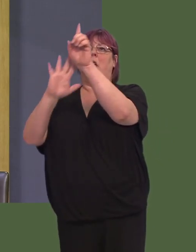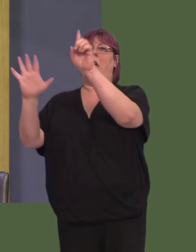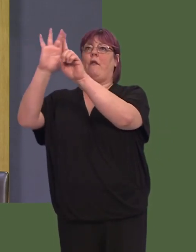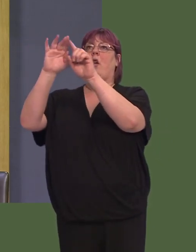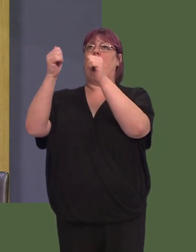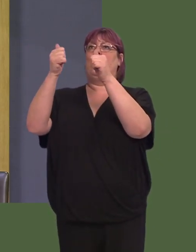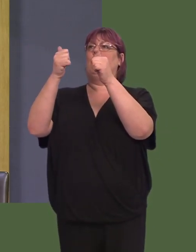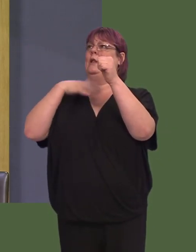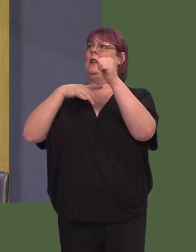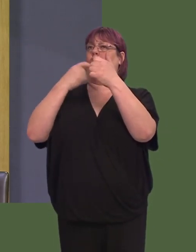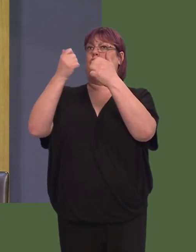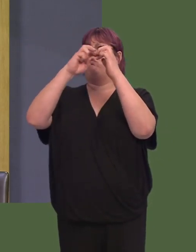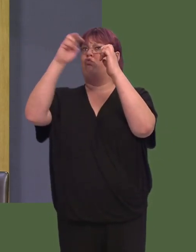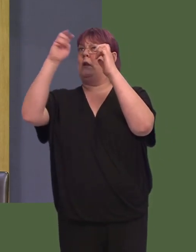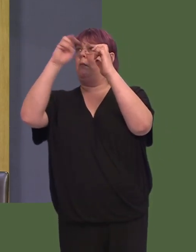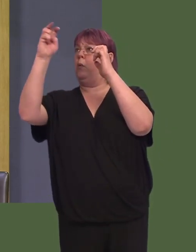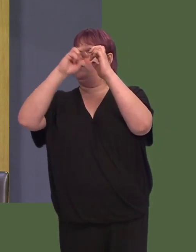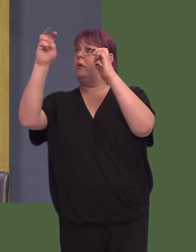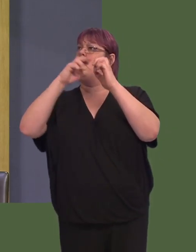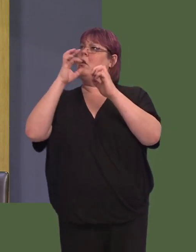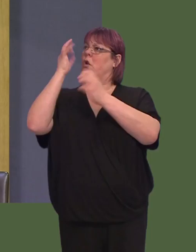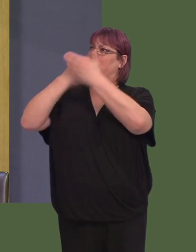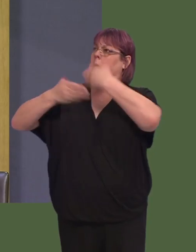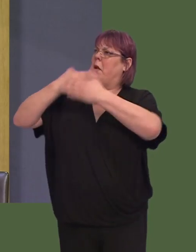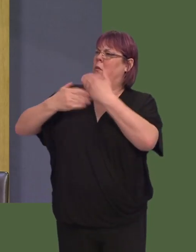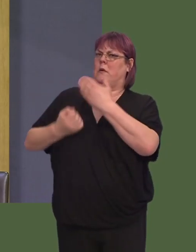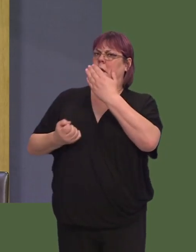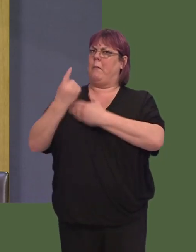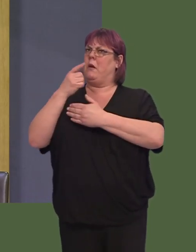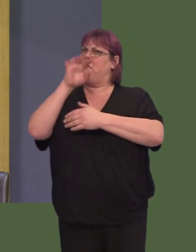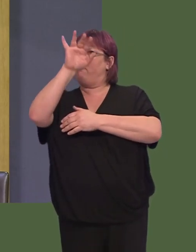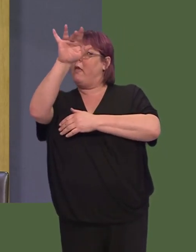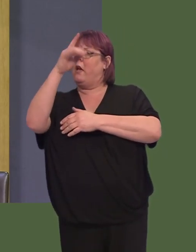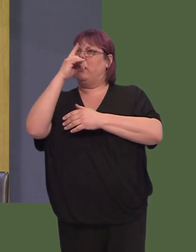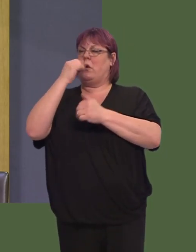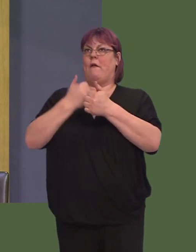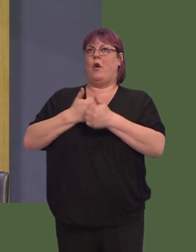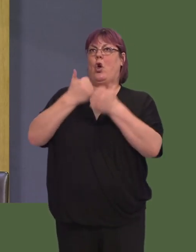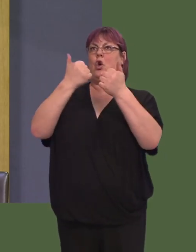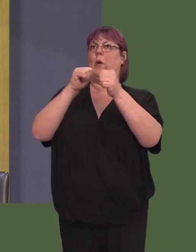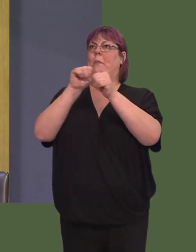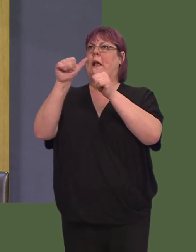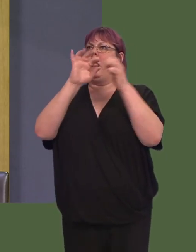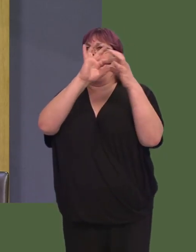Will the Minister update us on the work being done to ensure that we have closer economic and transport links with the north-west of England?